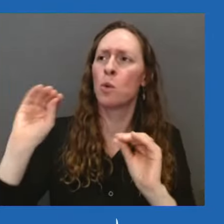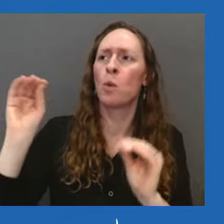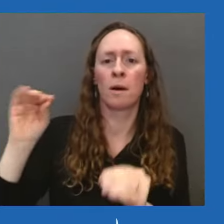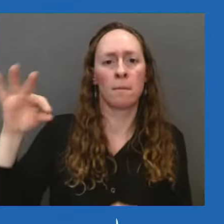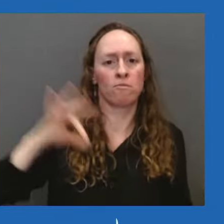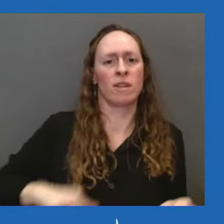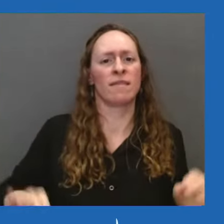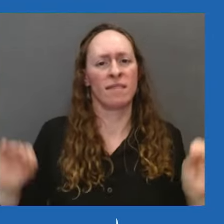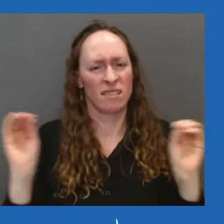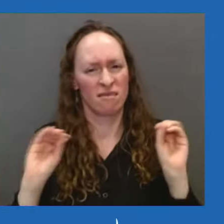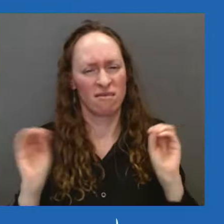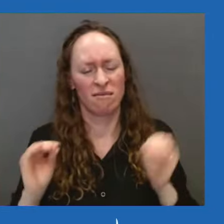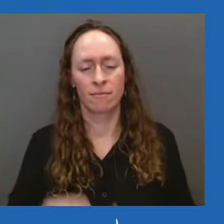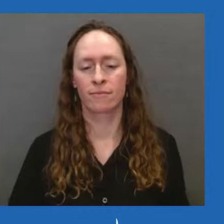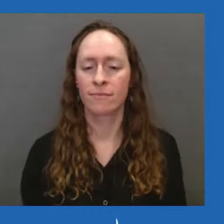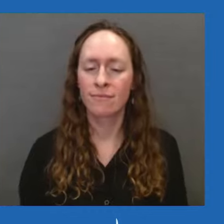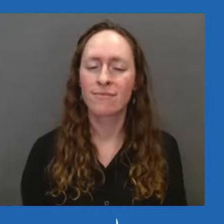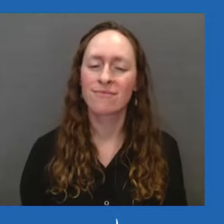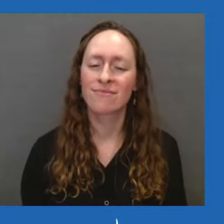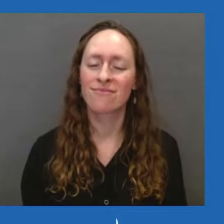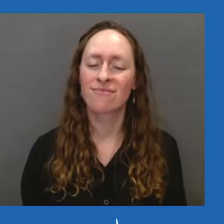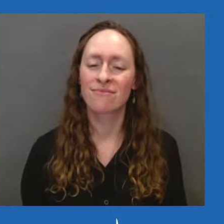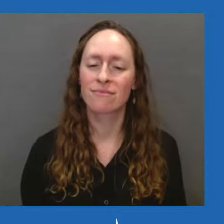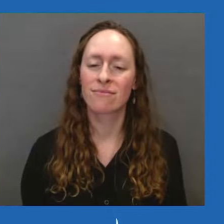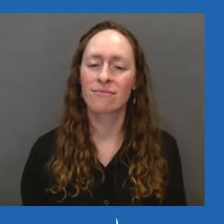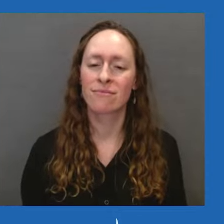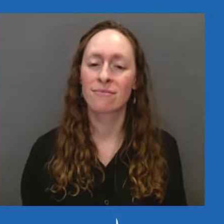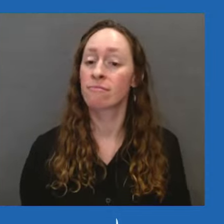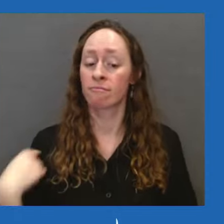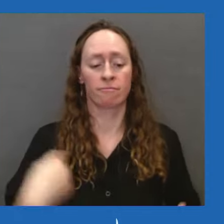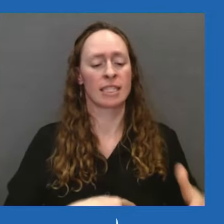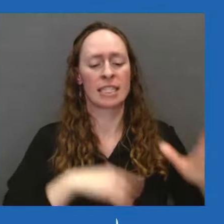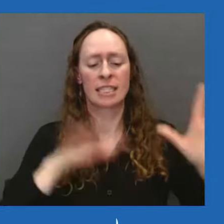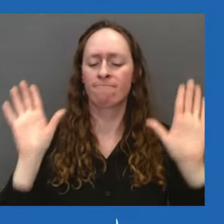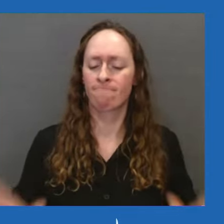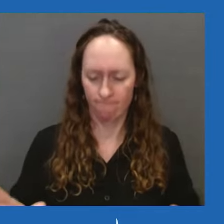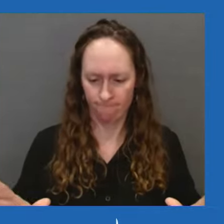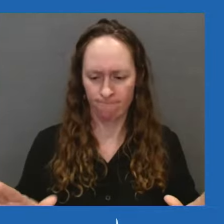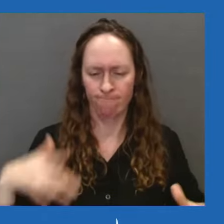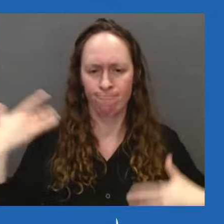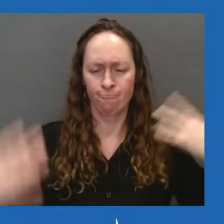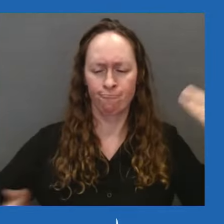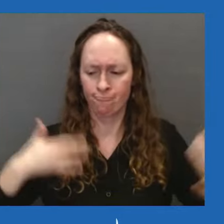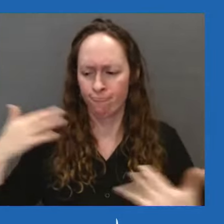And nearly 250,000 of those good-paying jobs are here in Colorado alone.